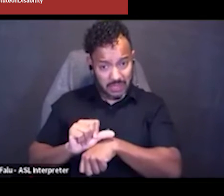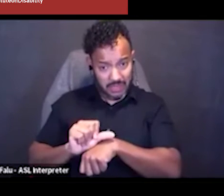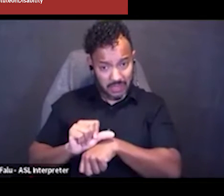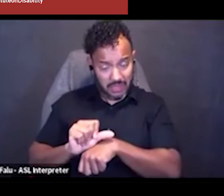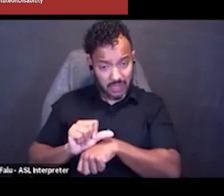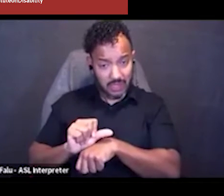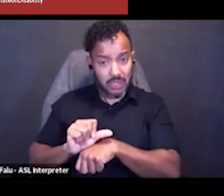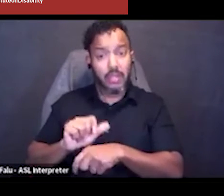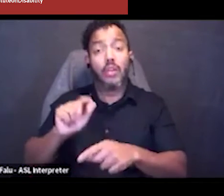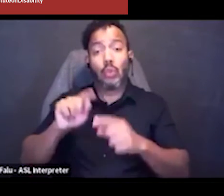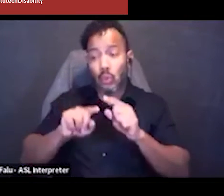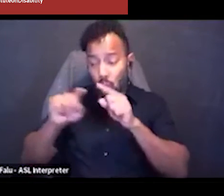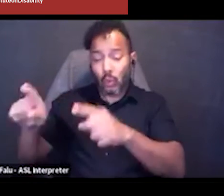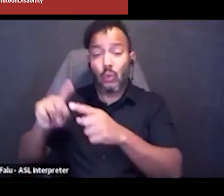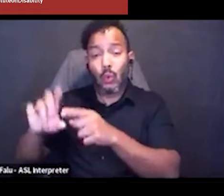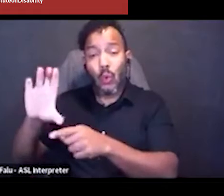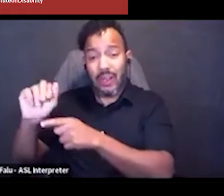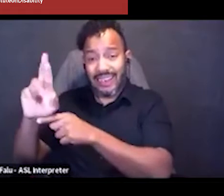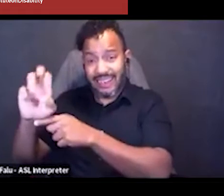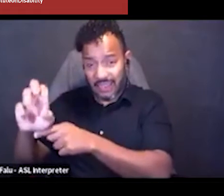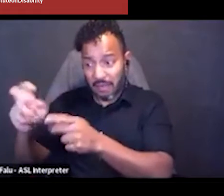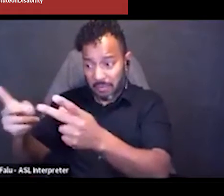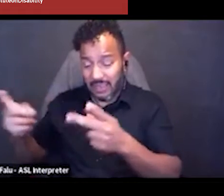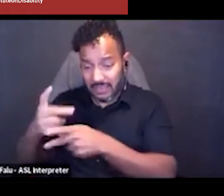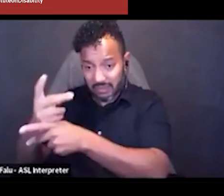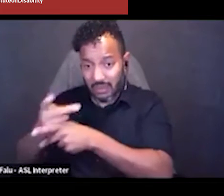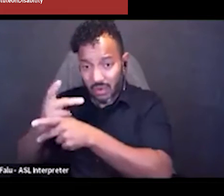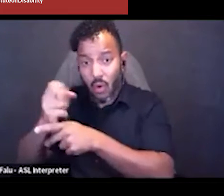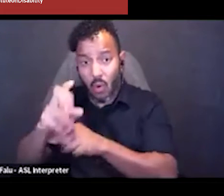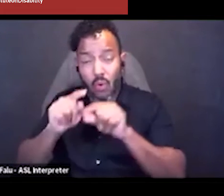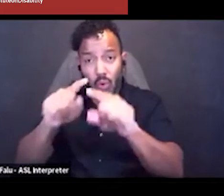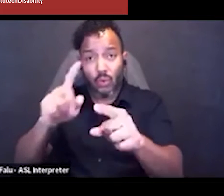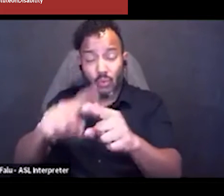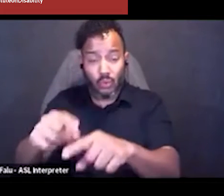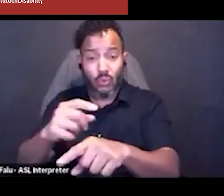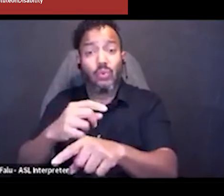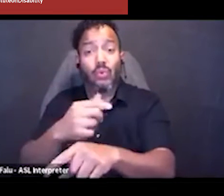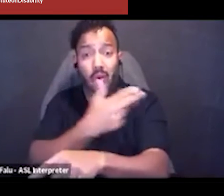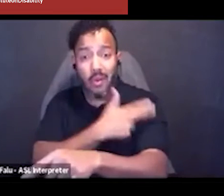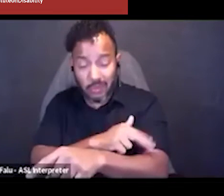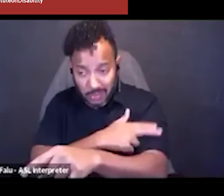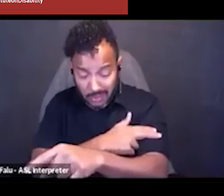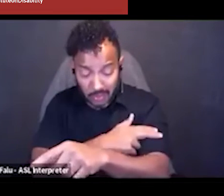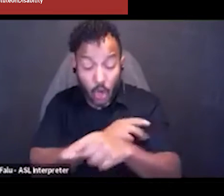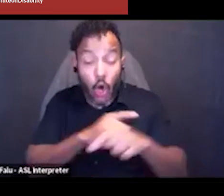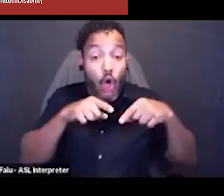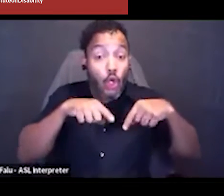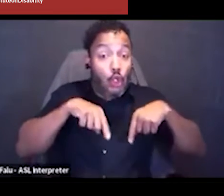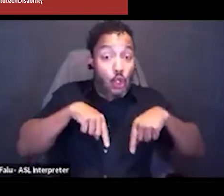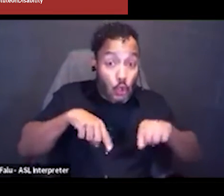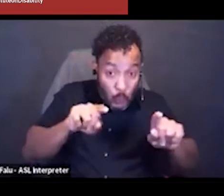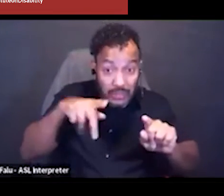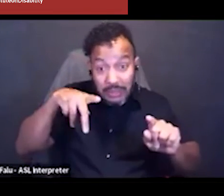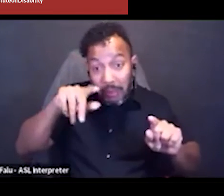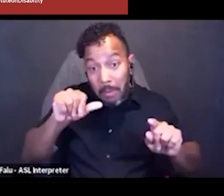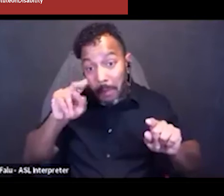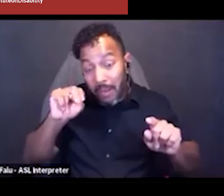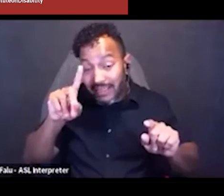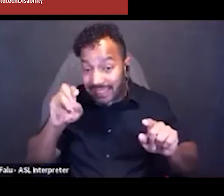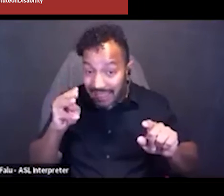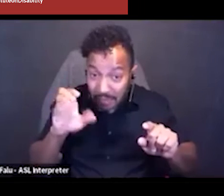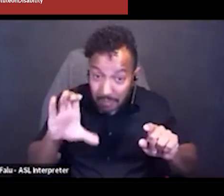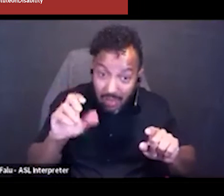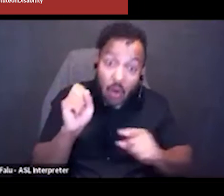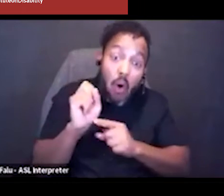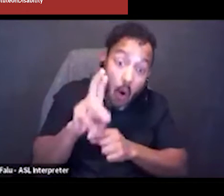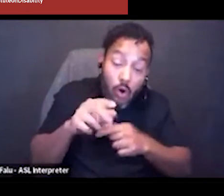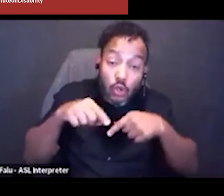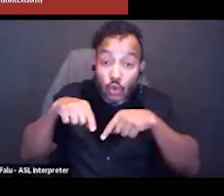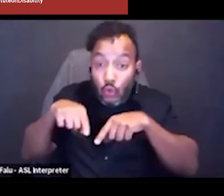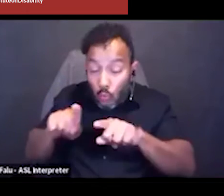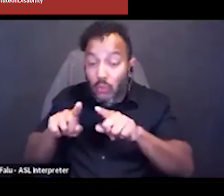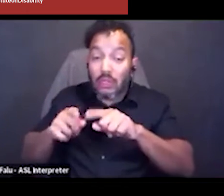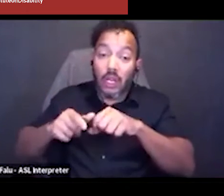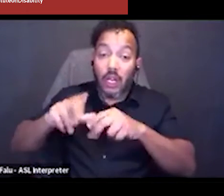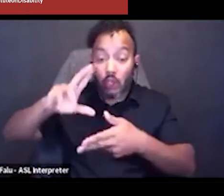facilities was probably not a really great idea for anybody.